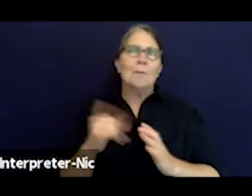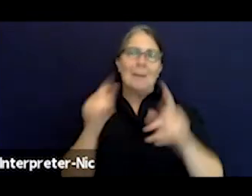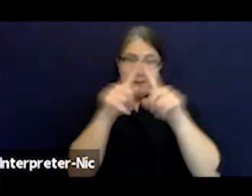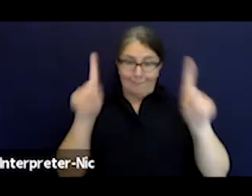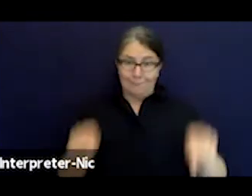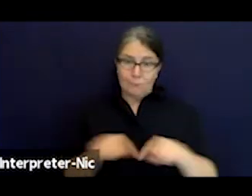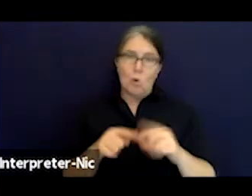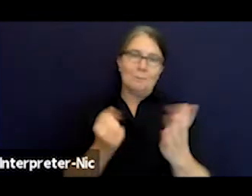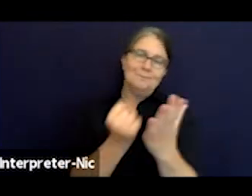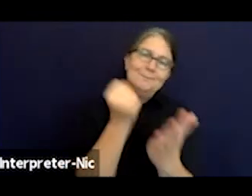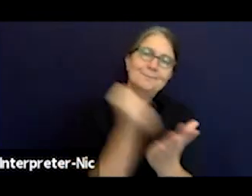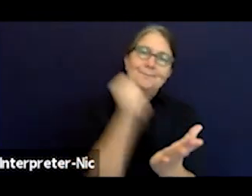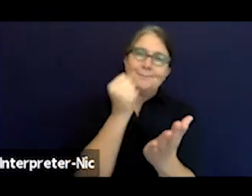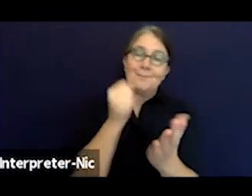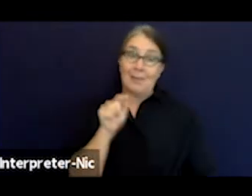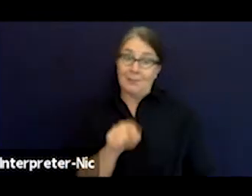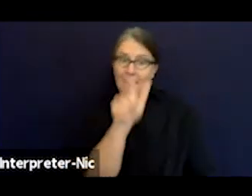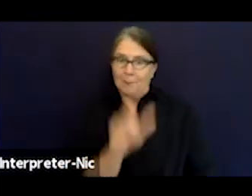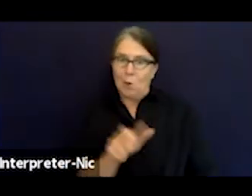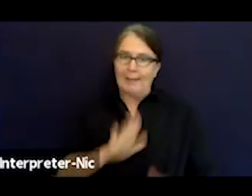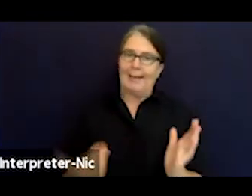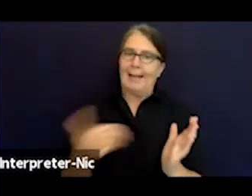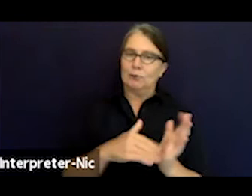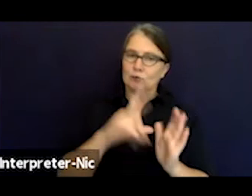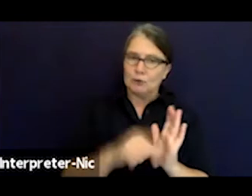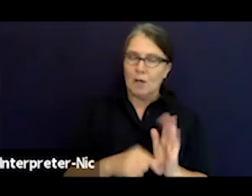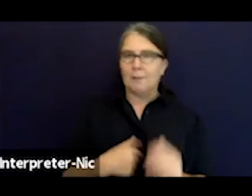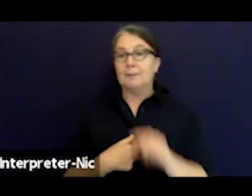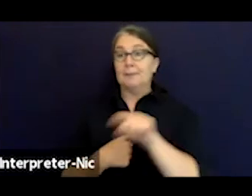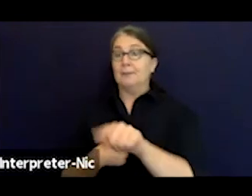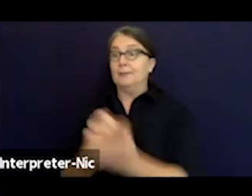give this person extra time, give that person extra time? It can be a little challenging.